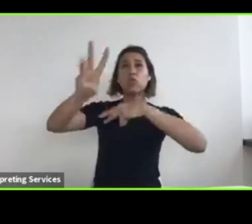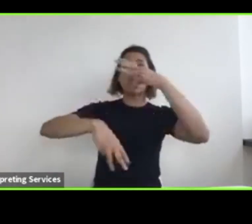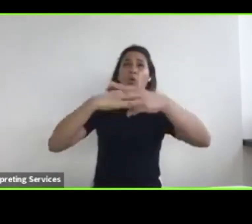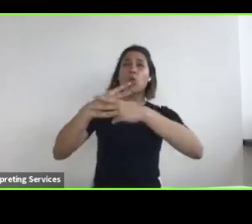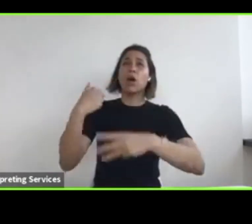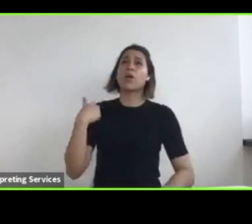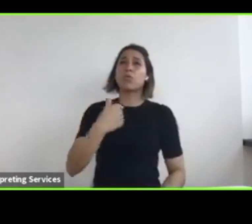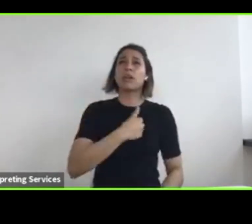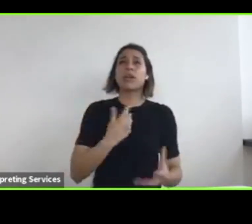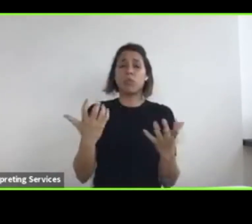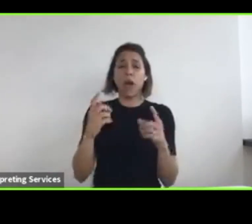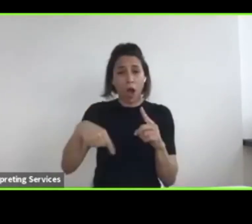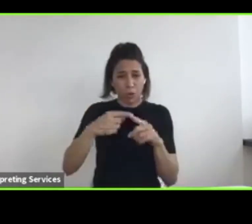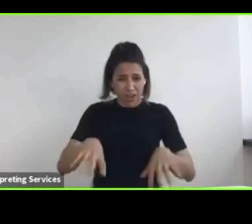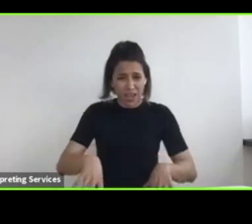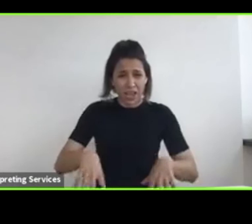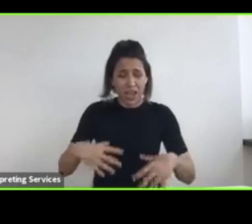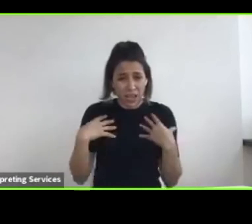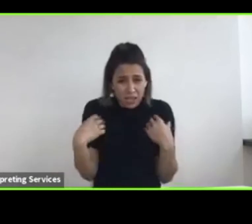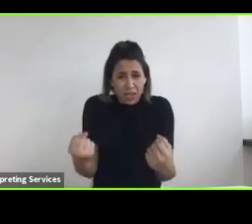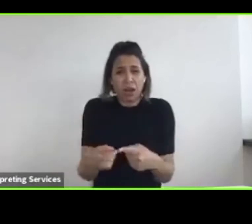CONSTRUCTS, EXISTING IN POSSIBILITY, WHERE INHABITANTS